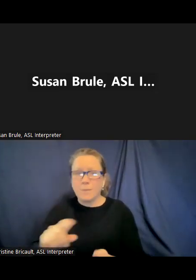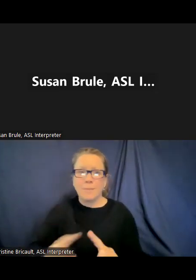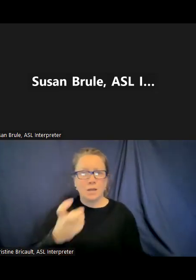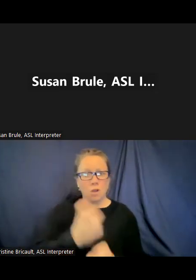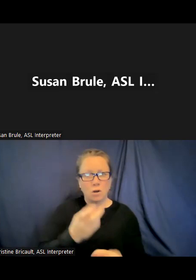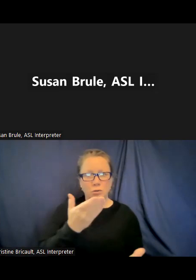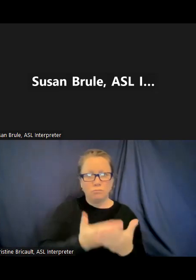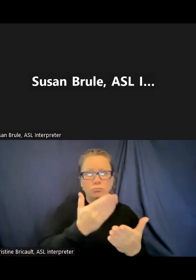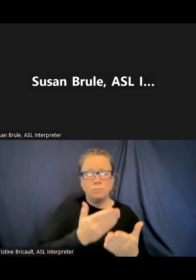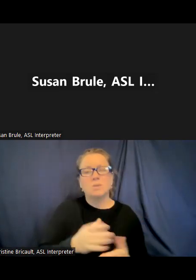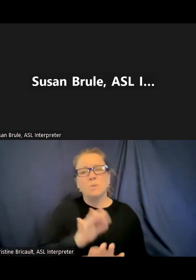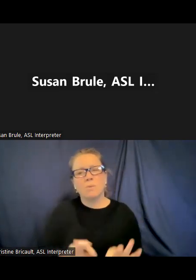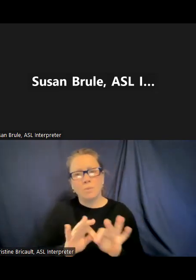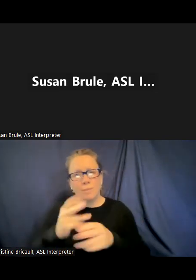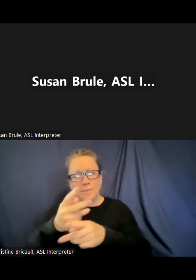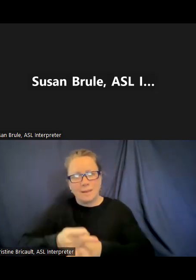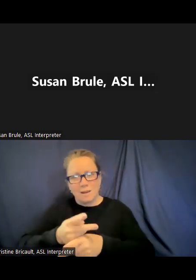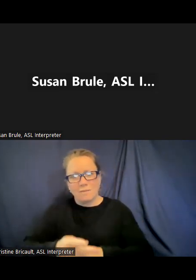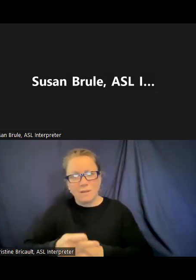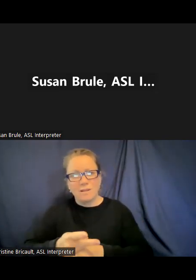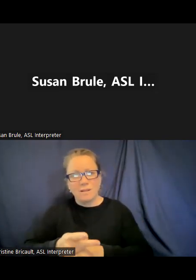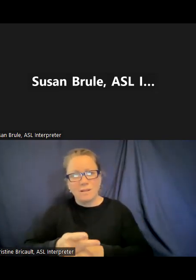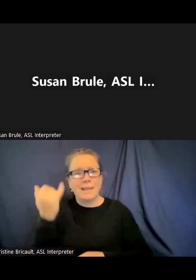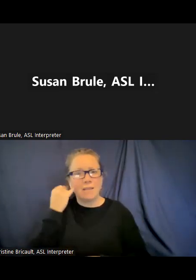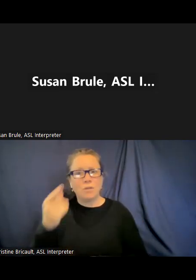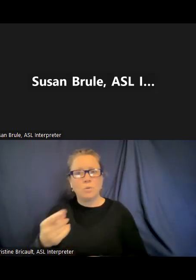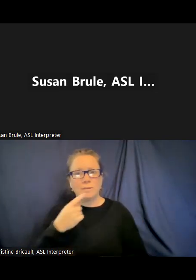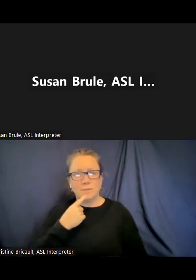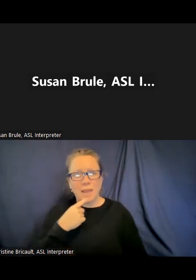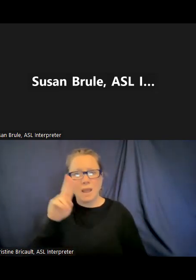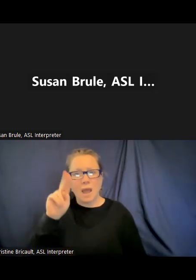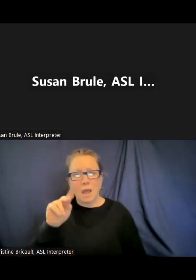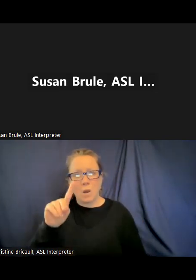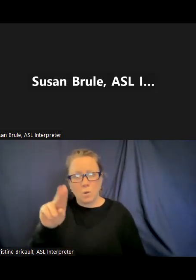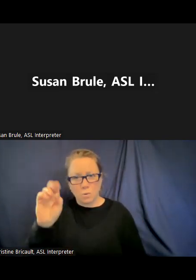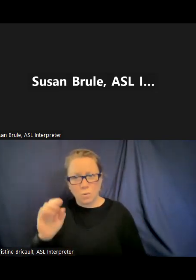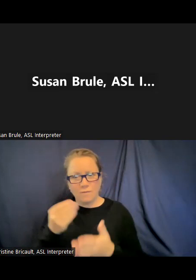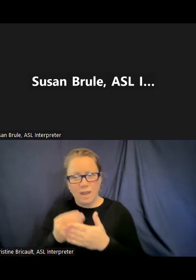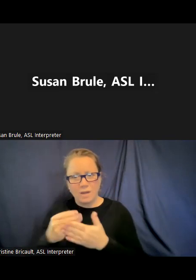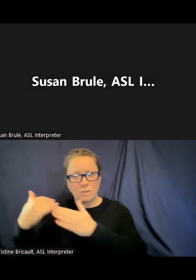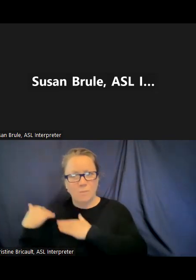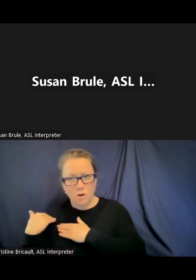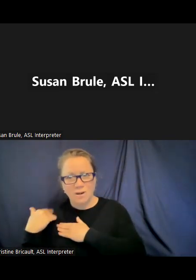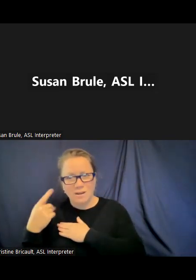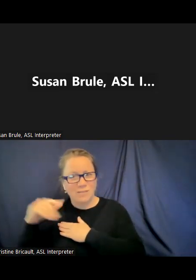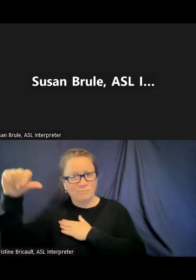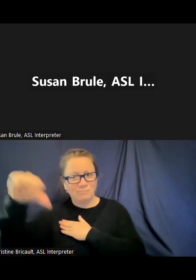You have to be careful when you're using that as a reason to say no. Some accommodation requests might